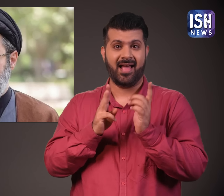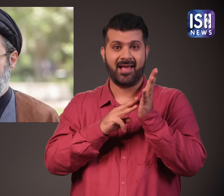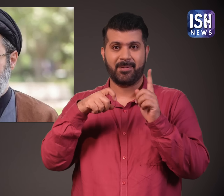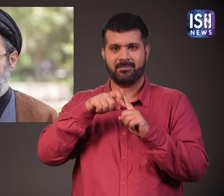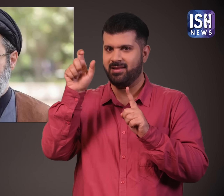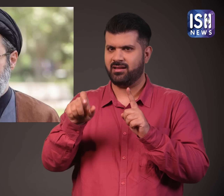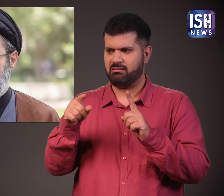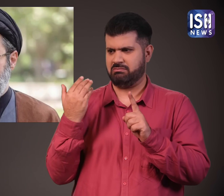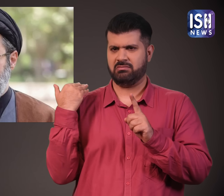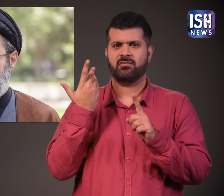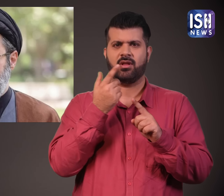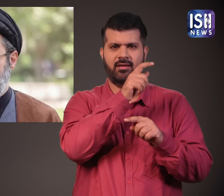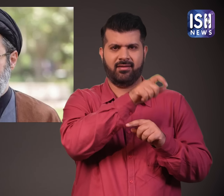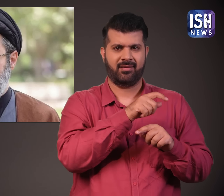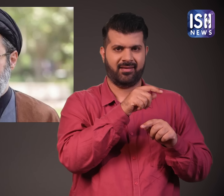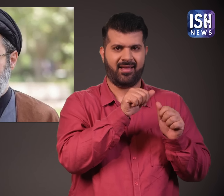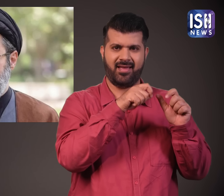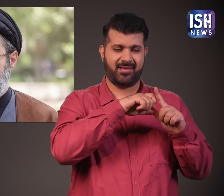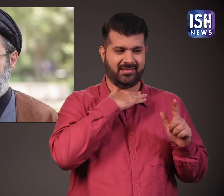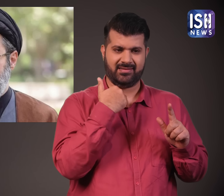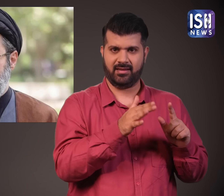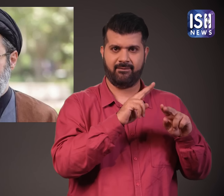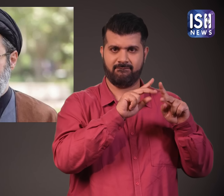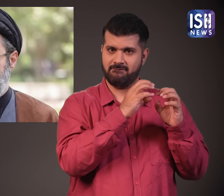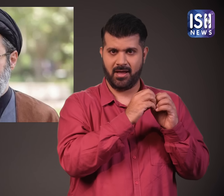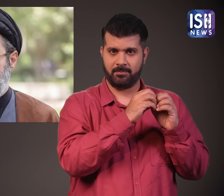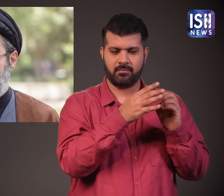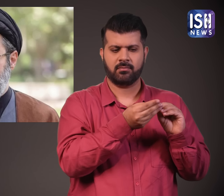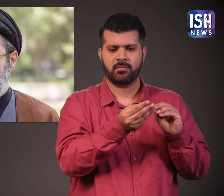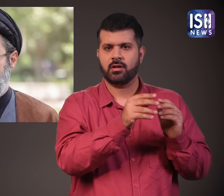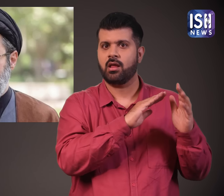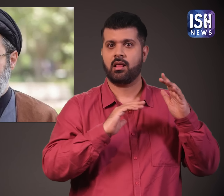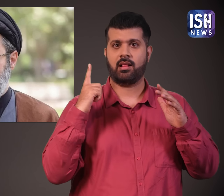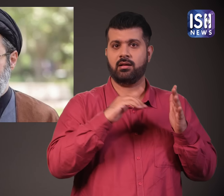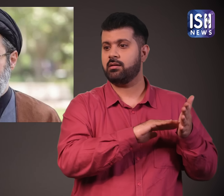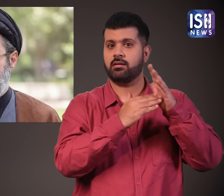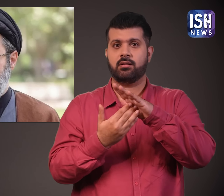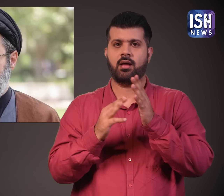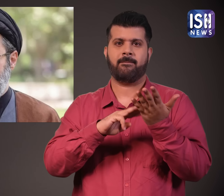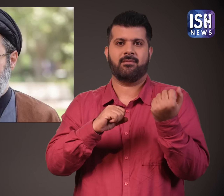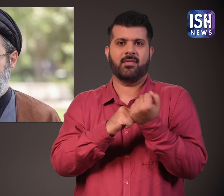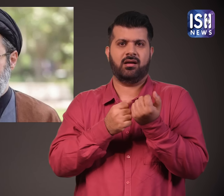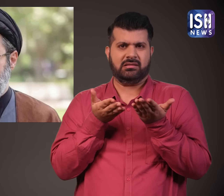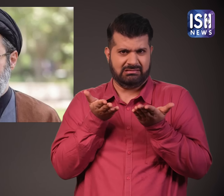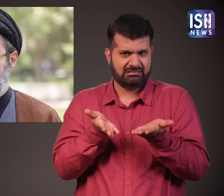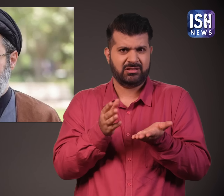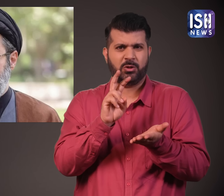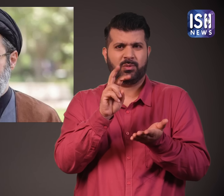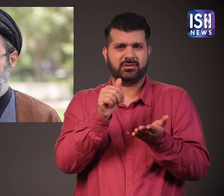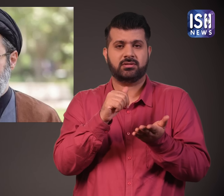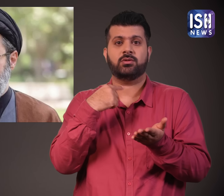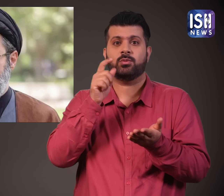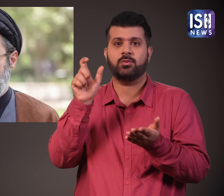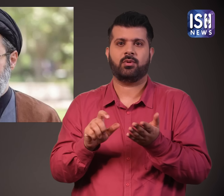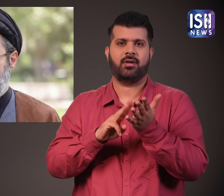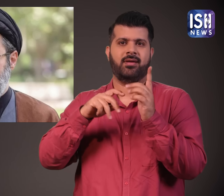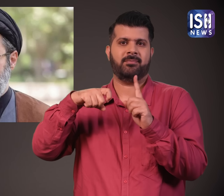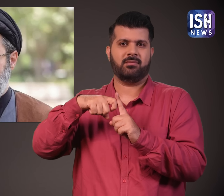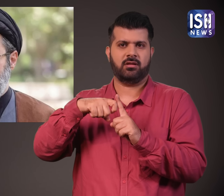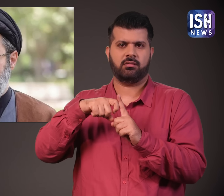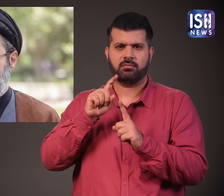Immediately after his father's death in February 2026, Mojtaba Khamenei was appointed in March 2026.